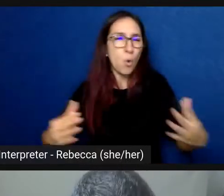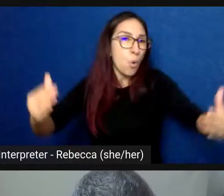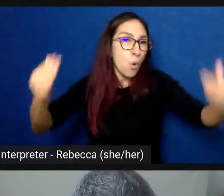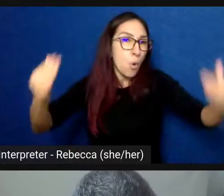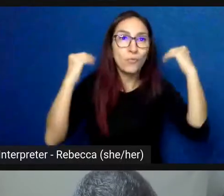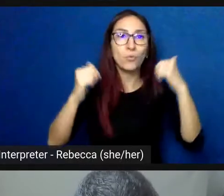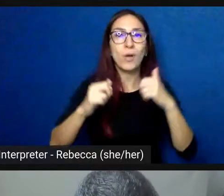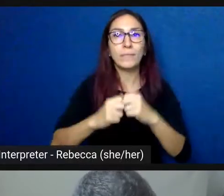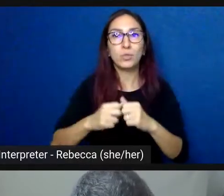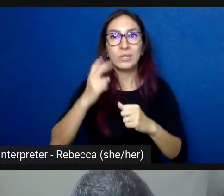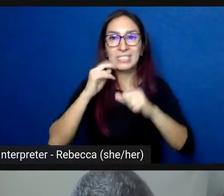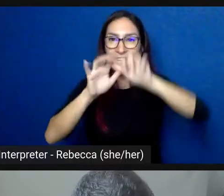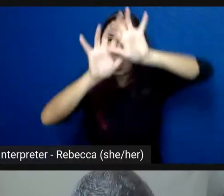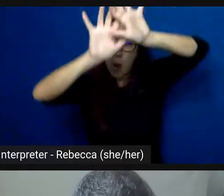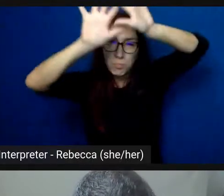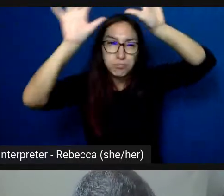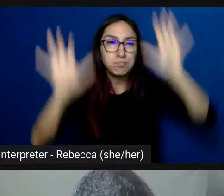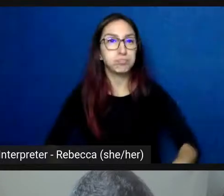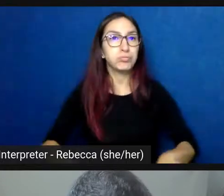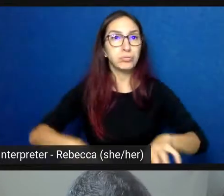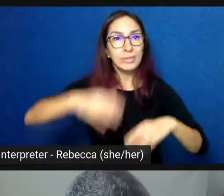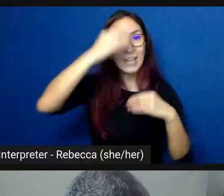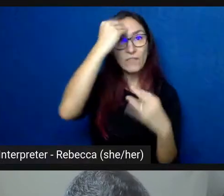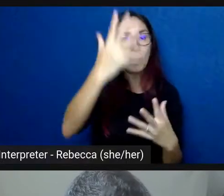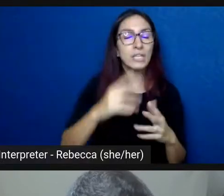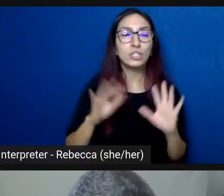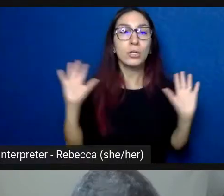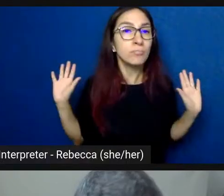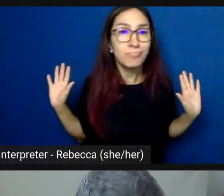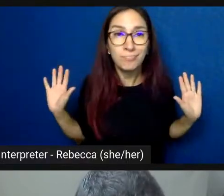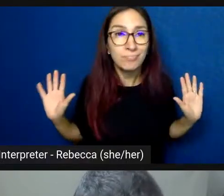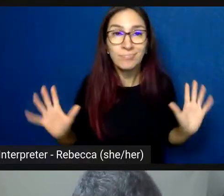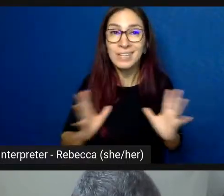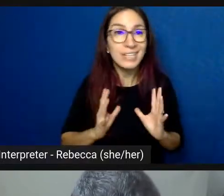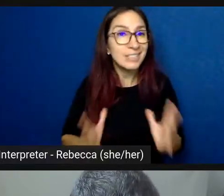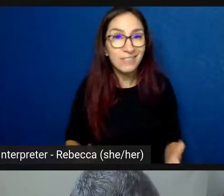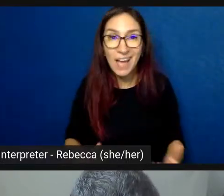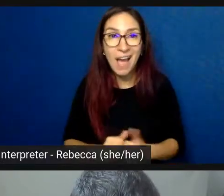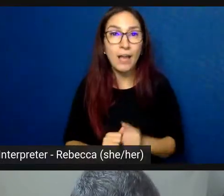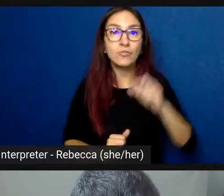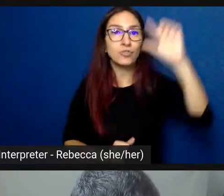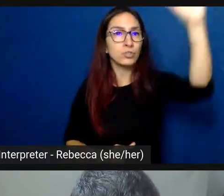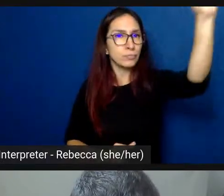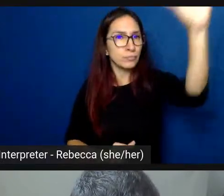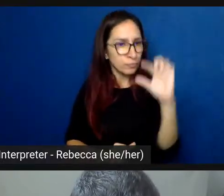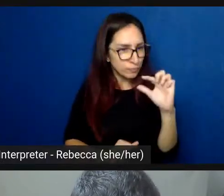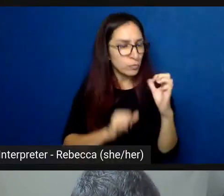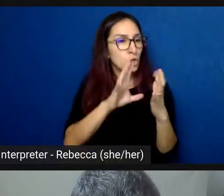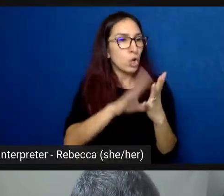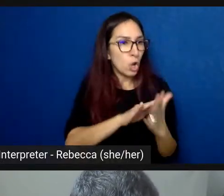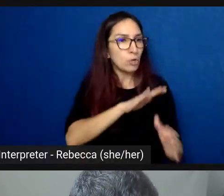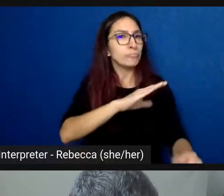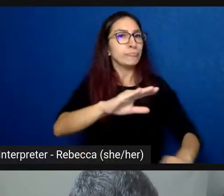learn there is so much to learn, do not be demotivated because of that because you will see an avalanche of information coming